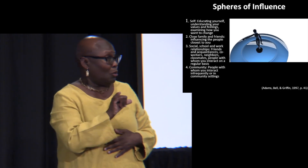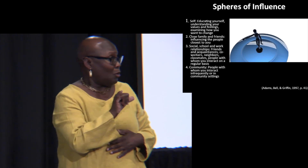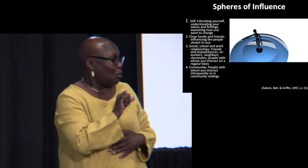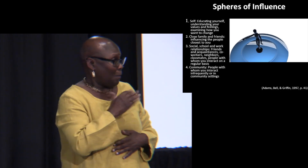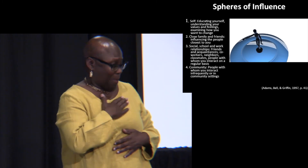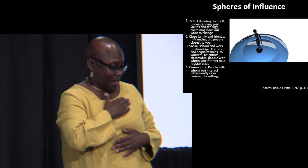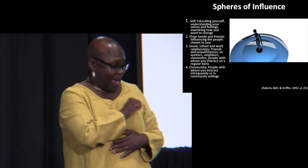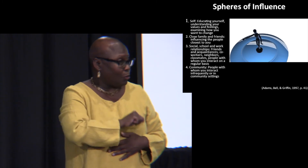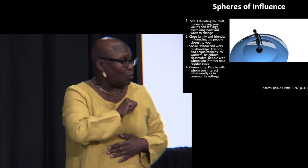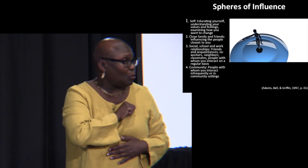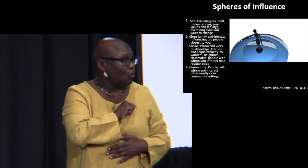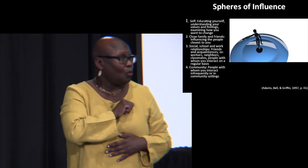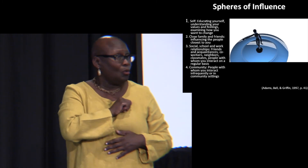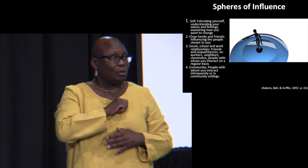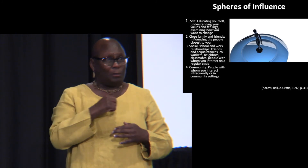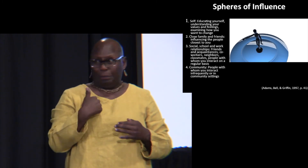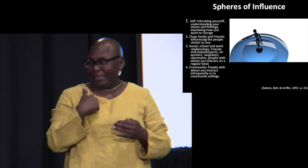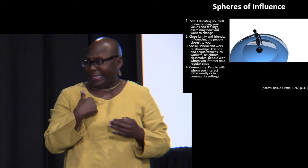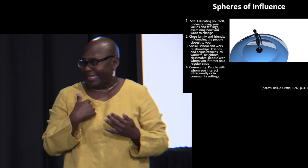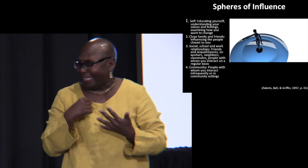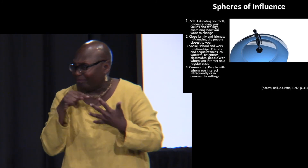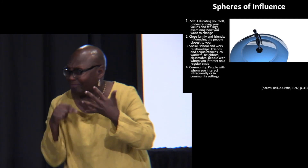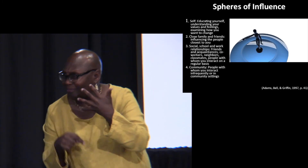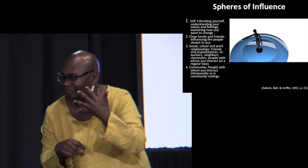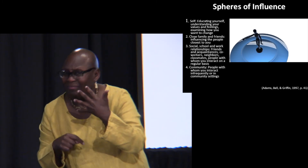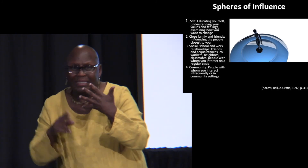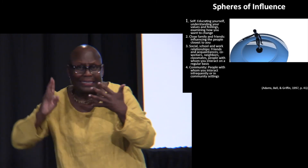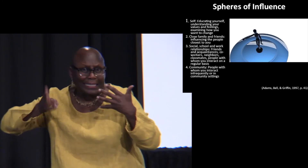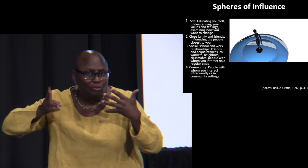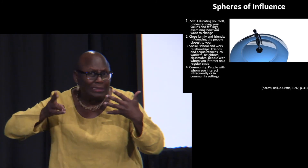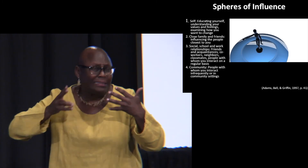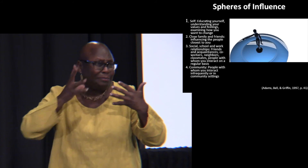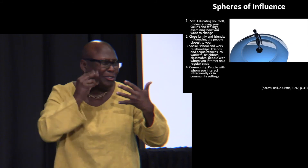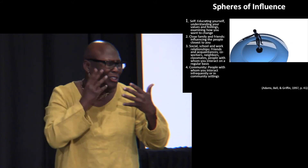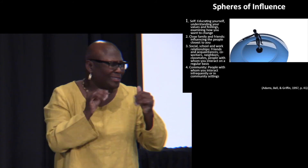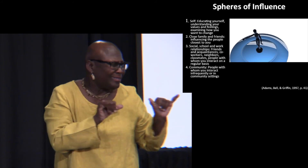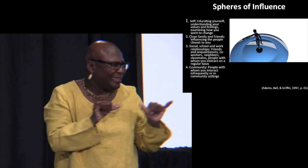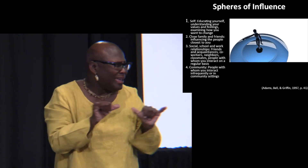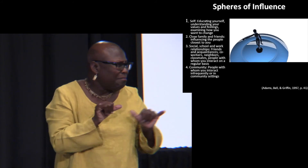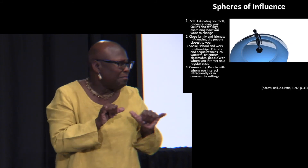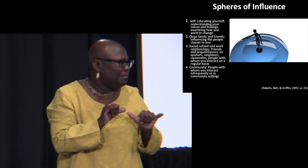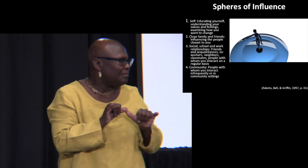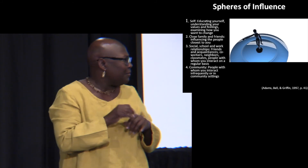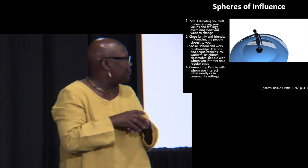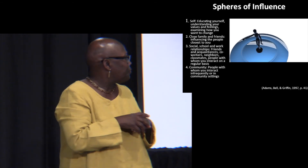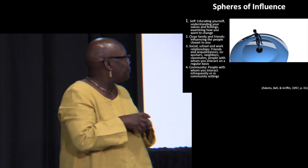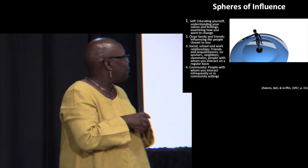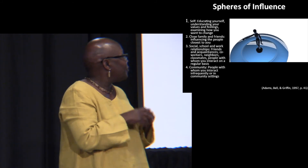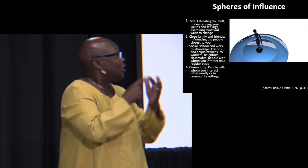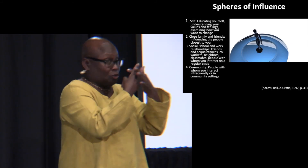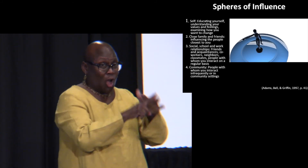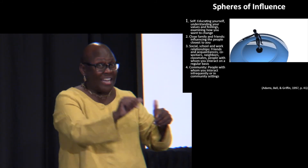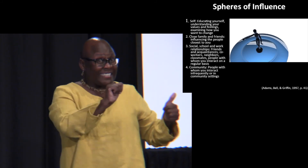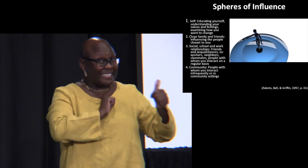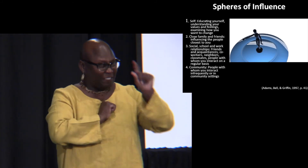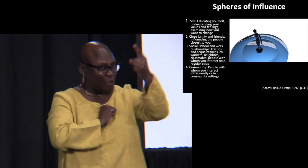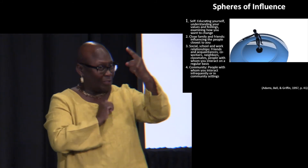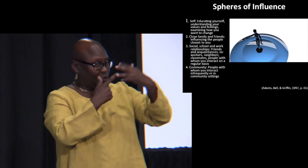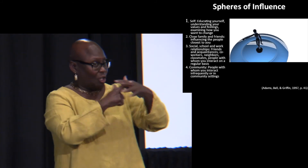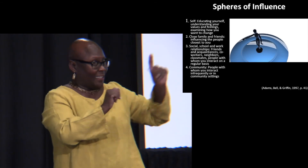privileges that she had as a white woman from a deaf family with a strong command of English.